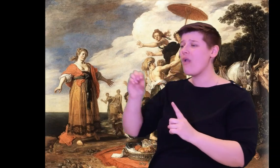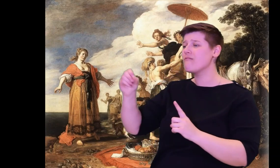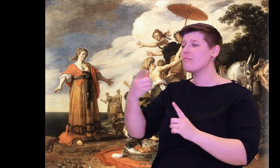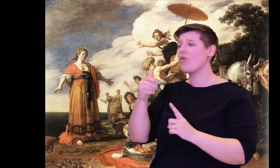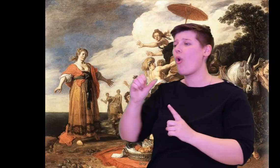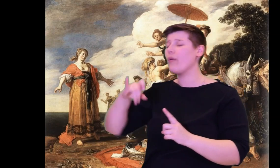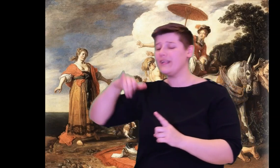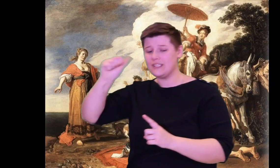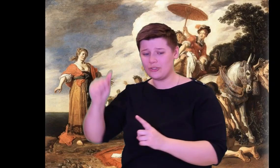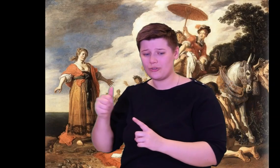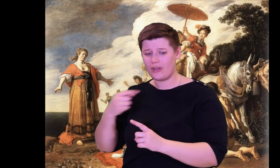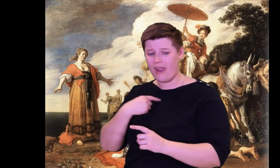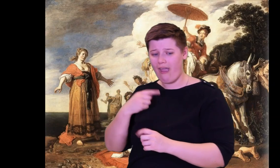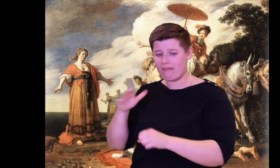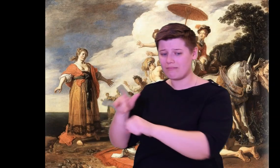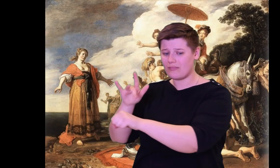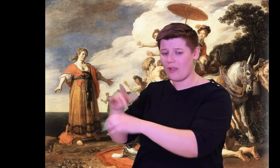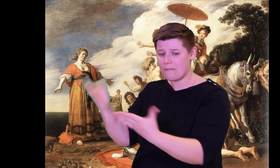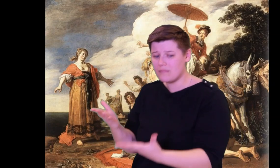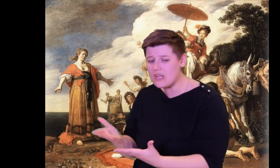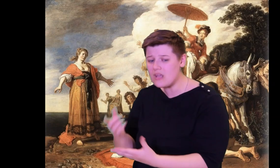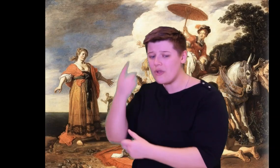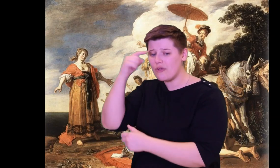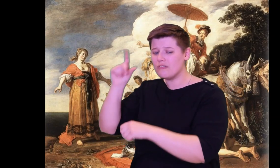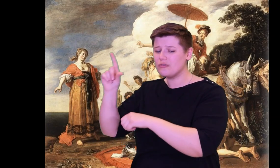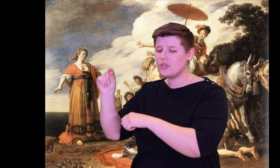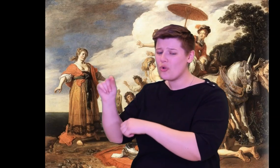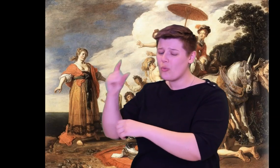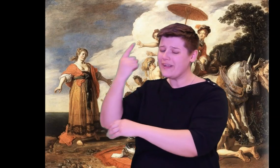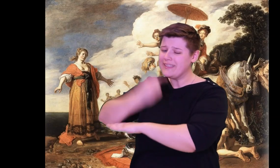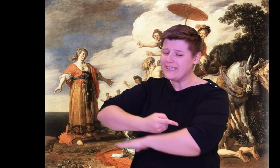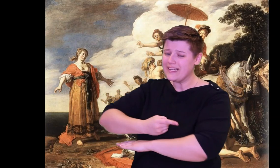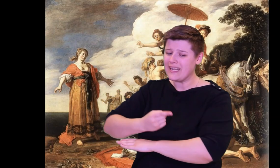I think my troubles will not end until the gods have done their all.